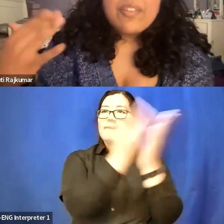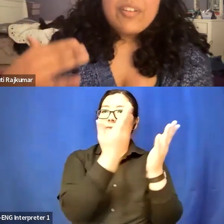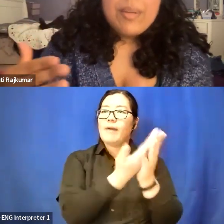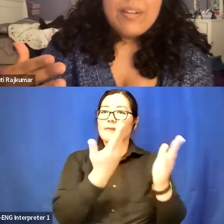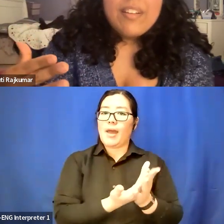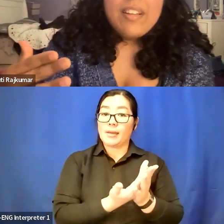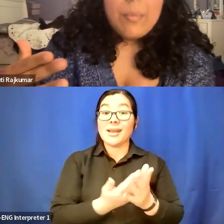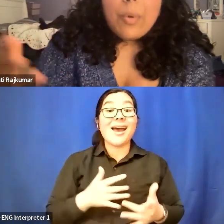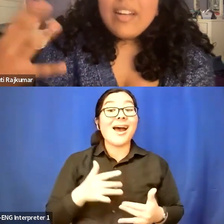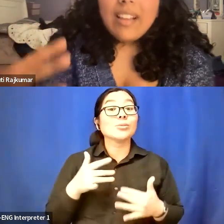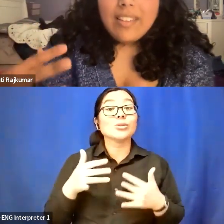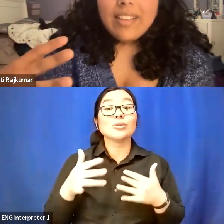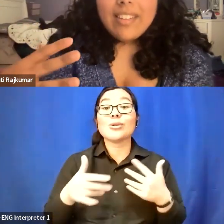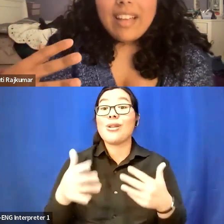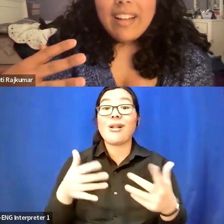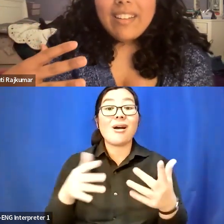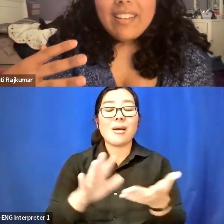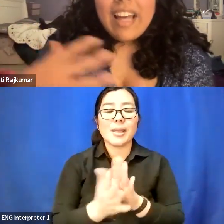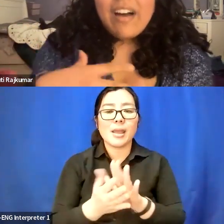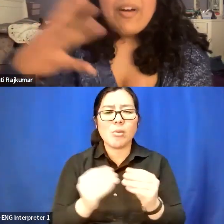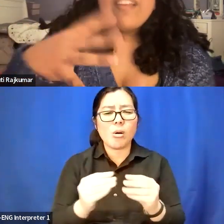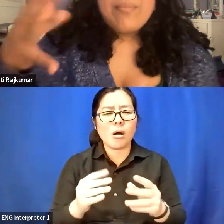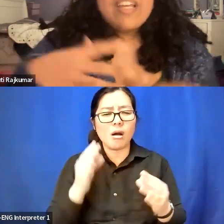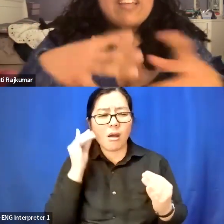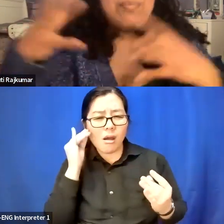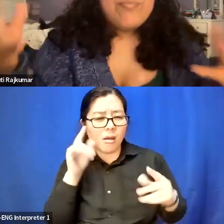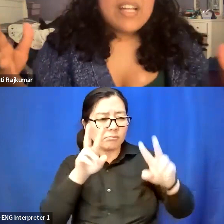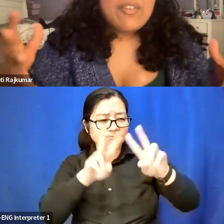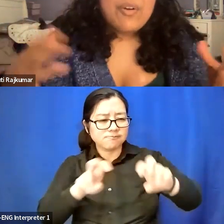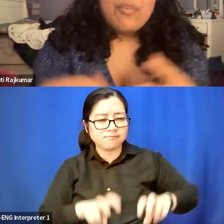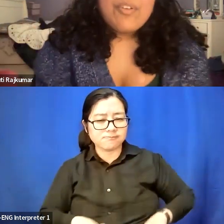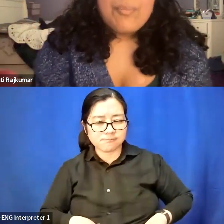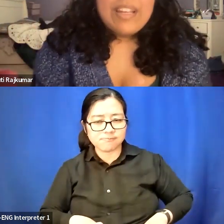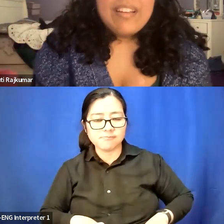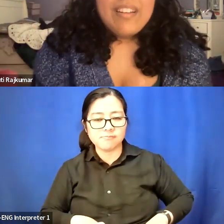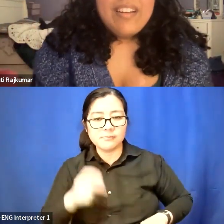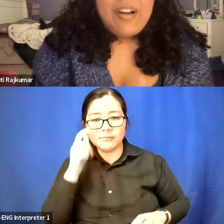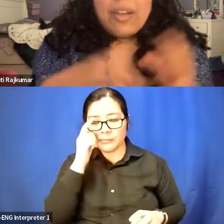it started to be more analysis, and now -- and then it kind of took over to be, okay,